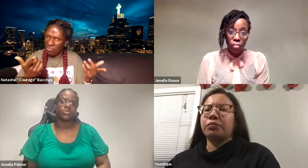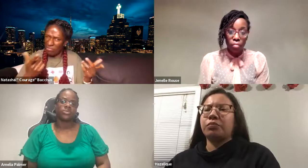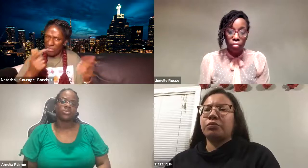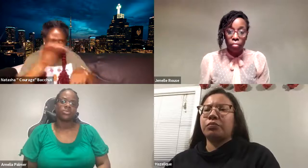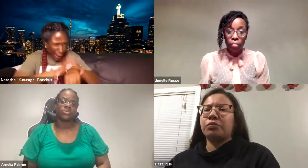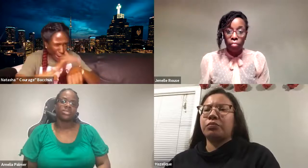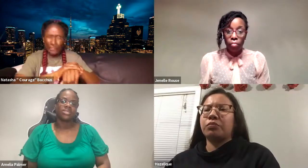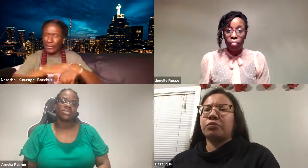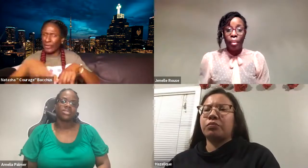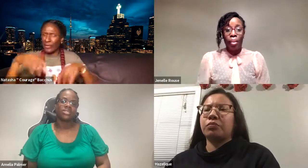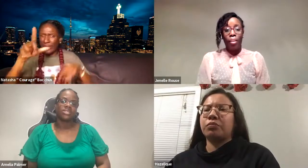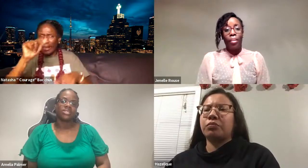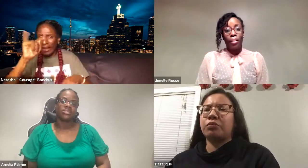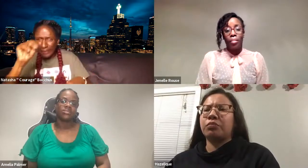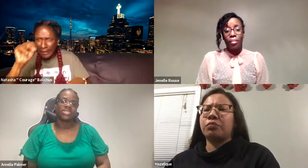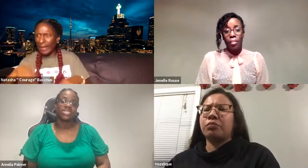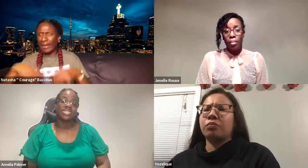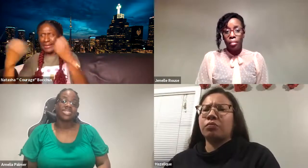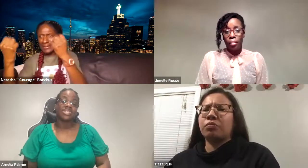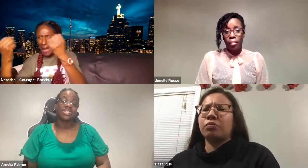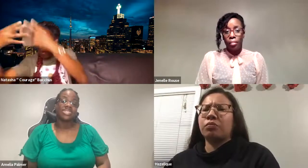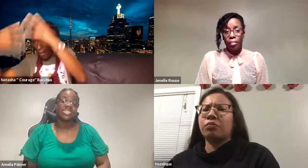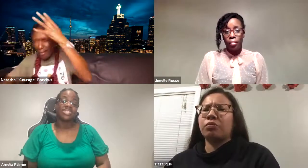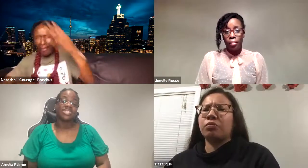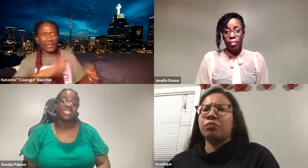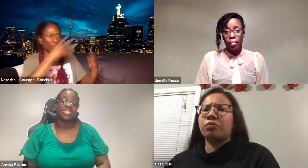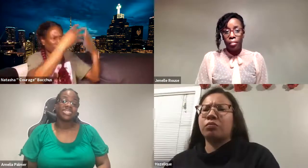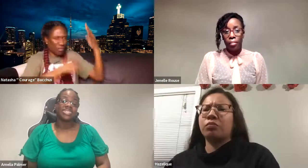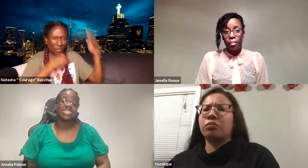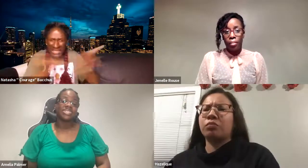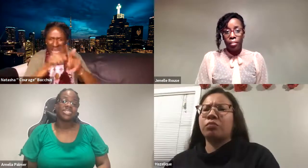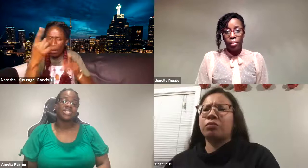so why doesn't everyone just use the same visual language you know there are different